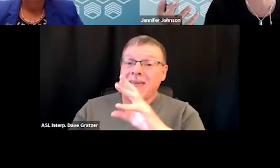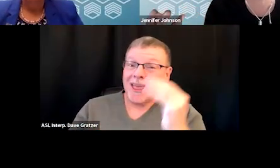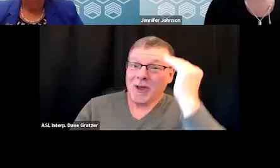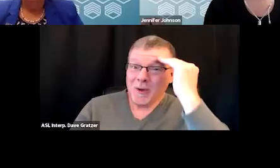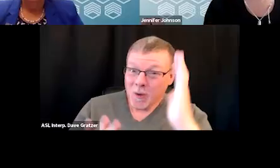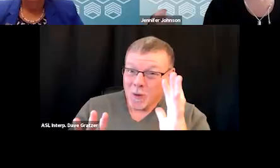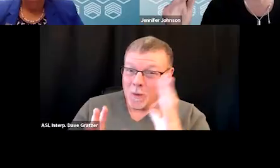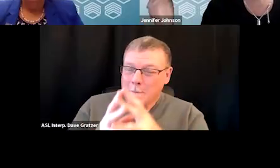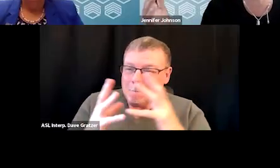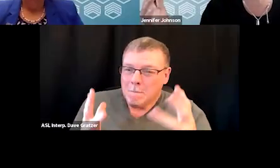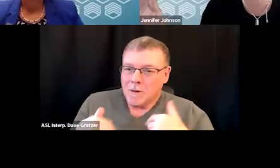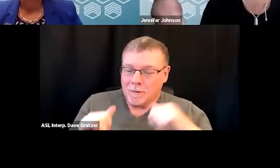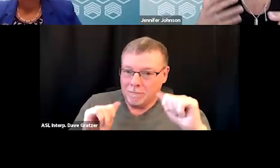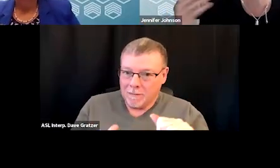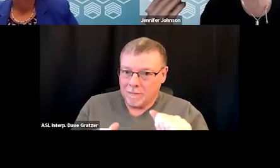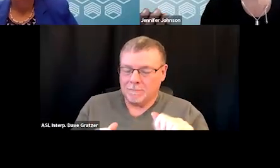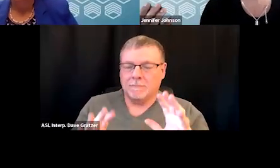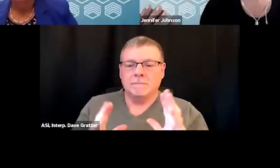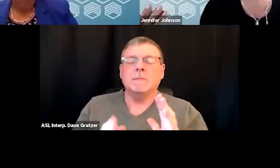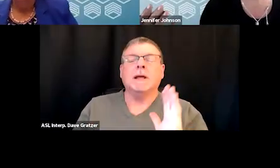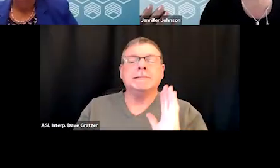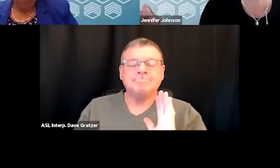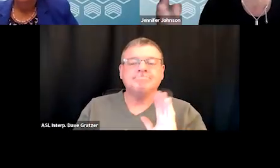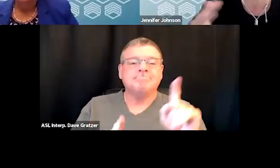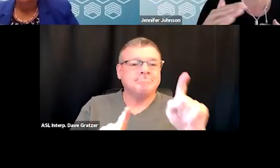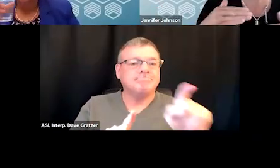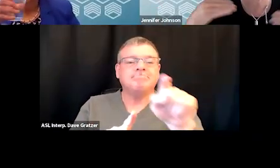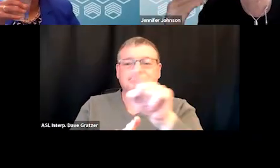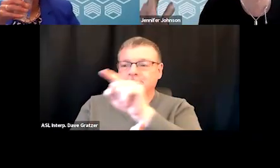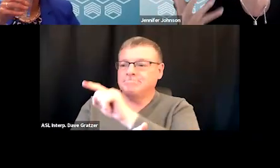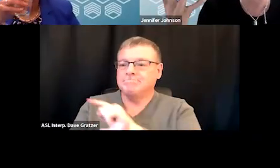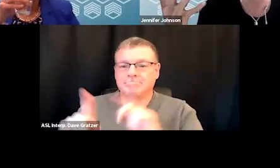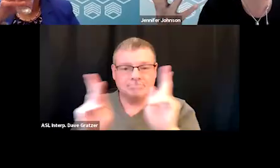as we can and acknowledging there's a lot of people in this room who are, are